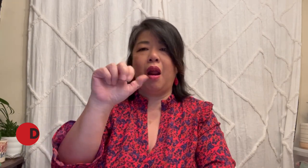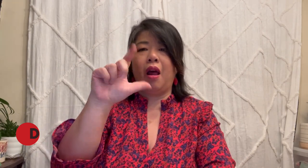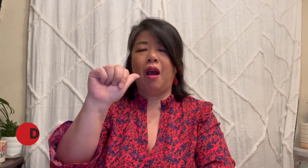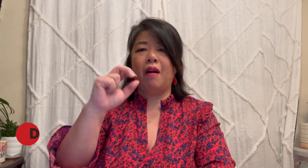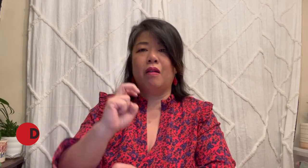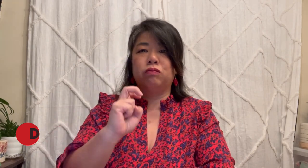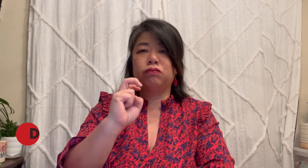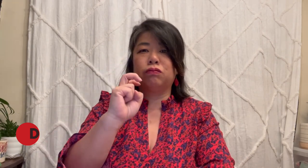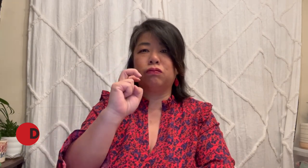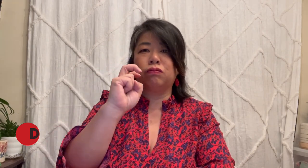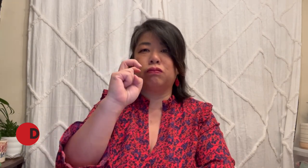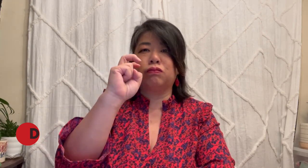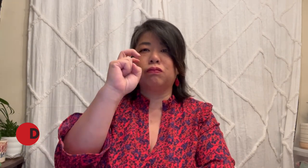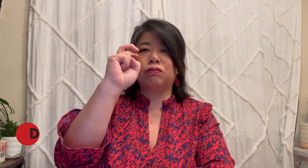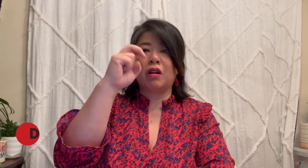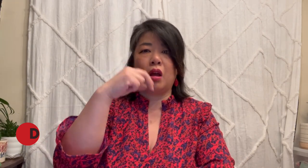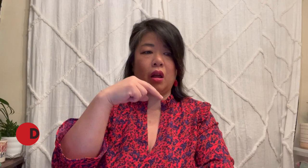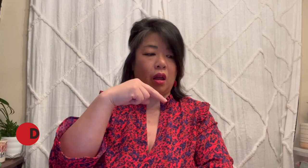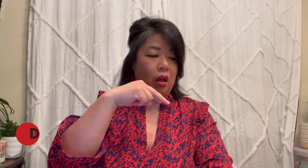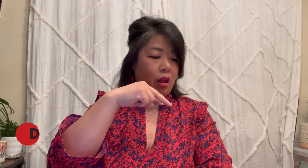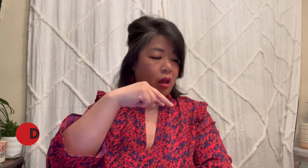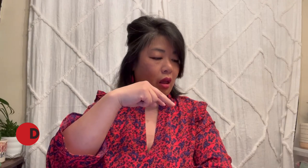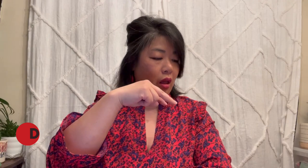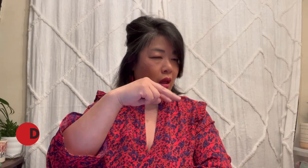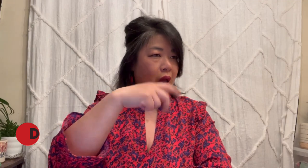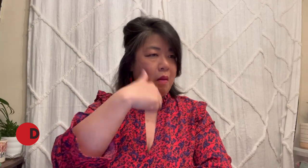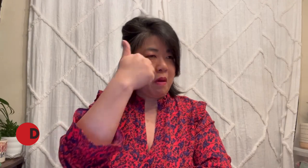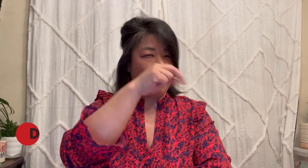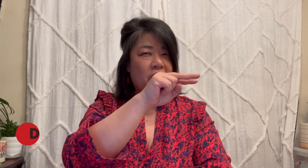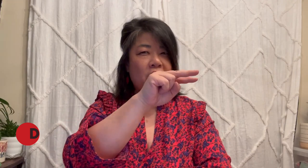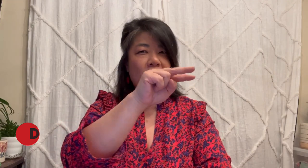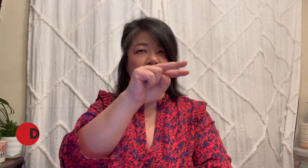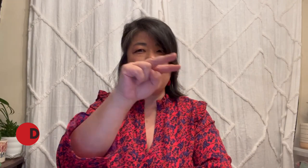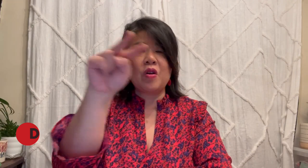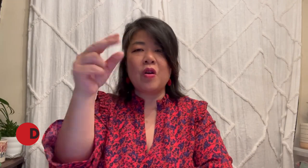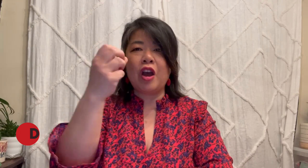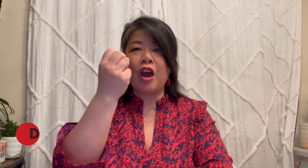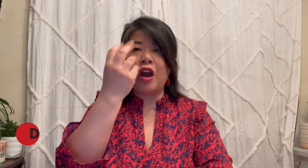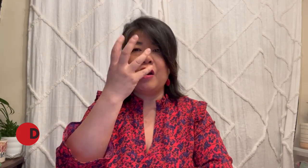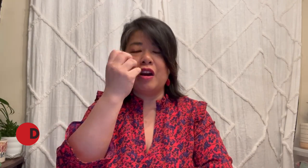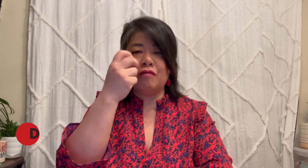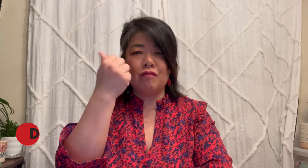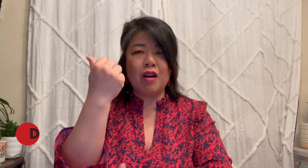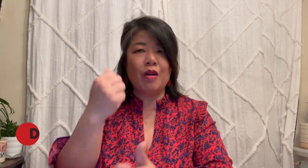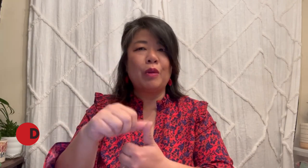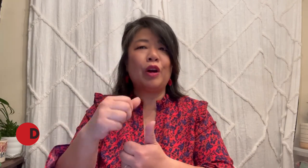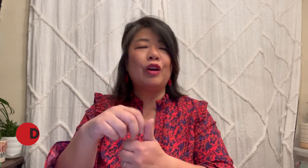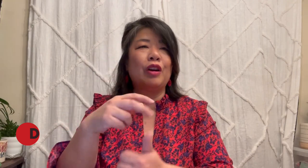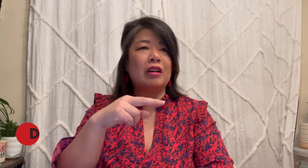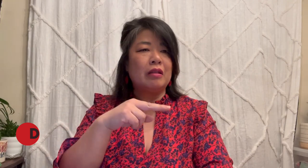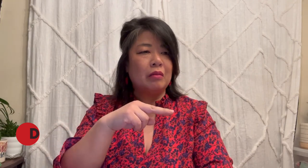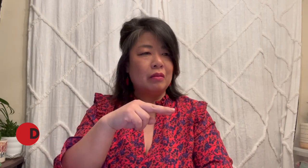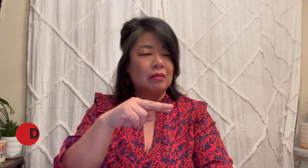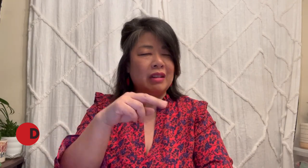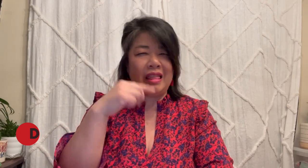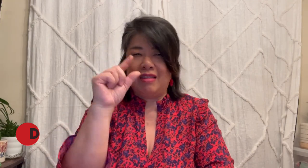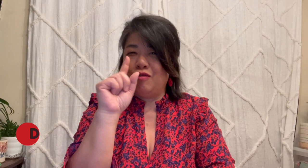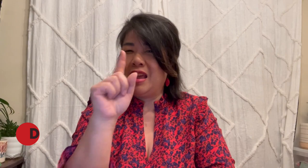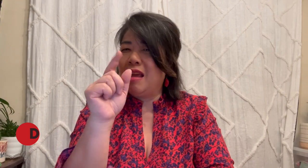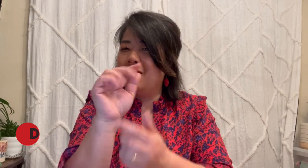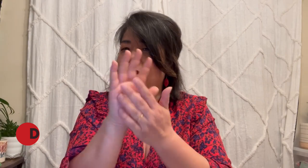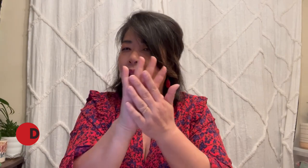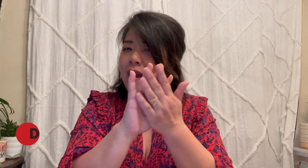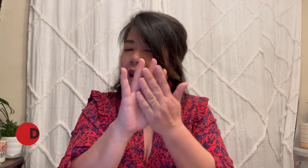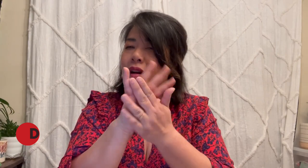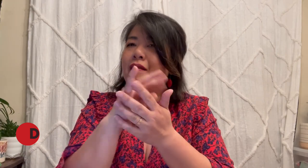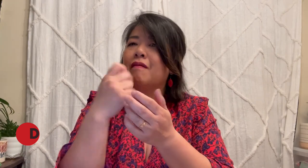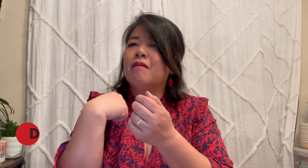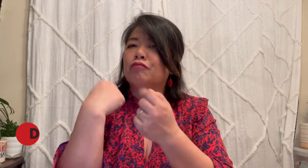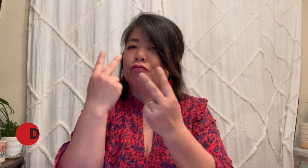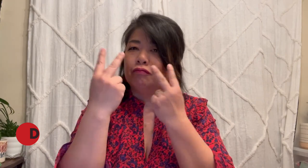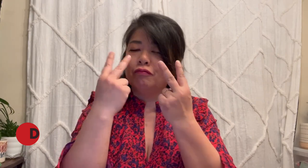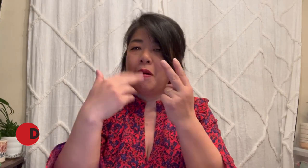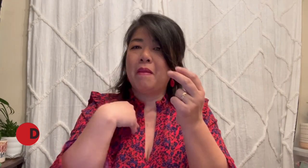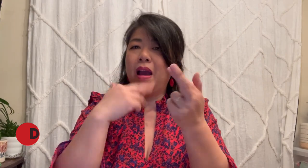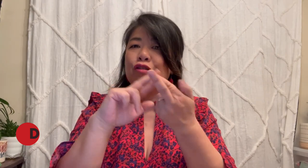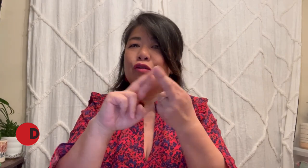I rode a gondola up and saw all of Hong Kong. There were so